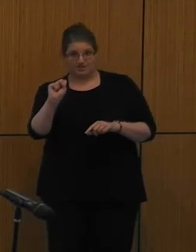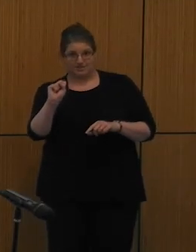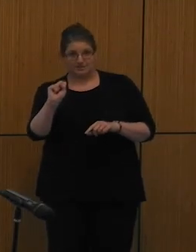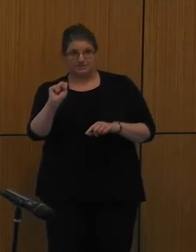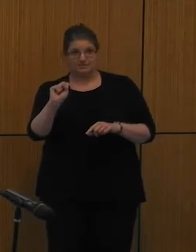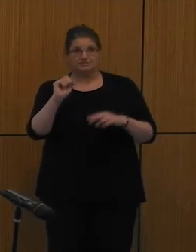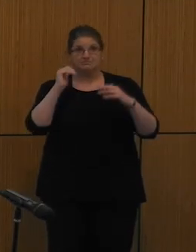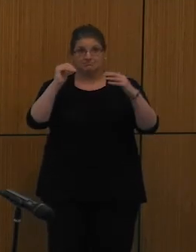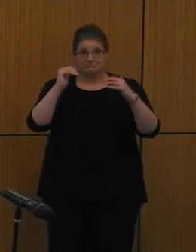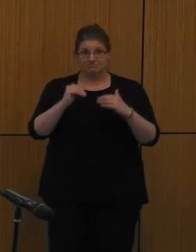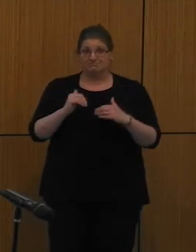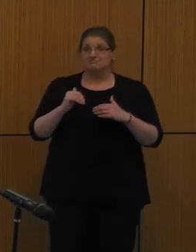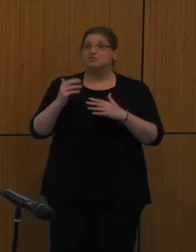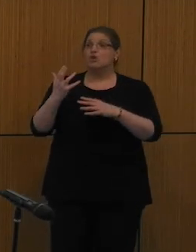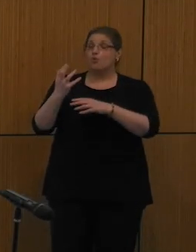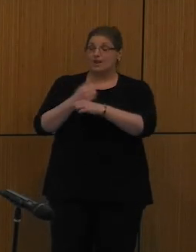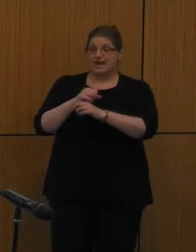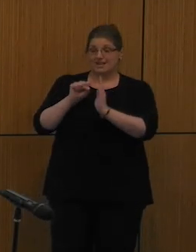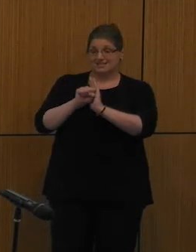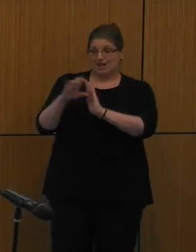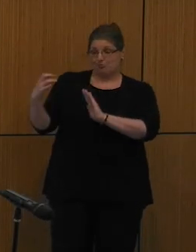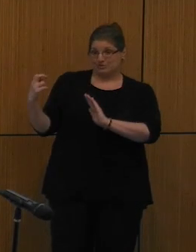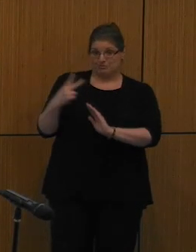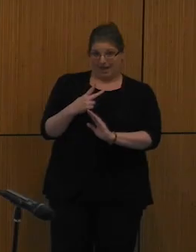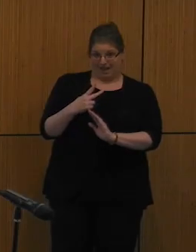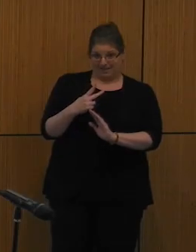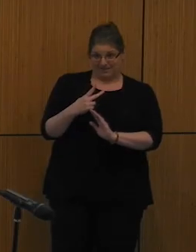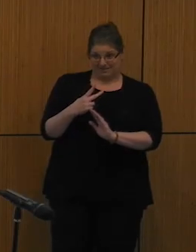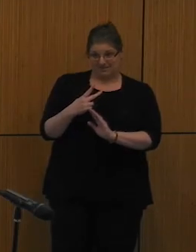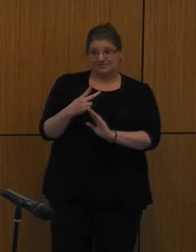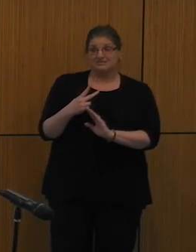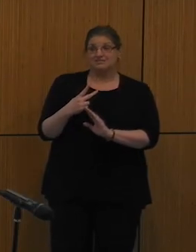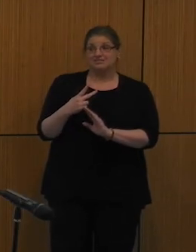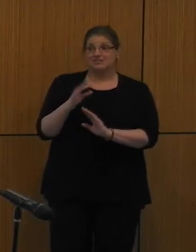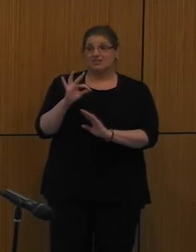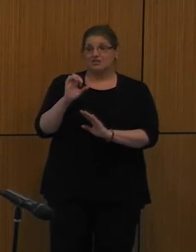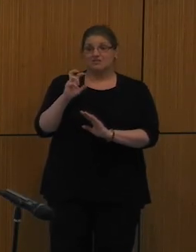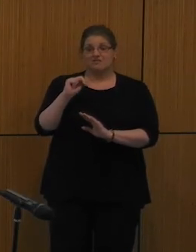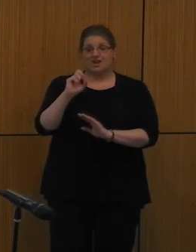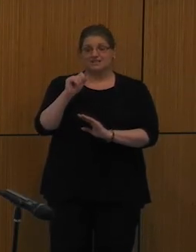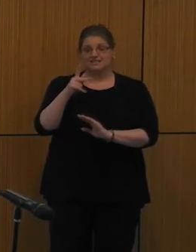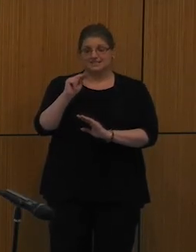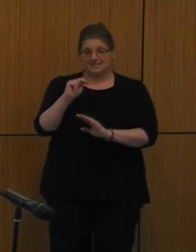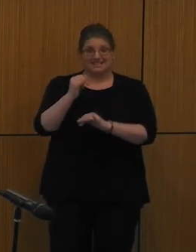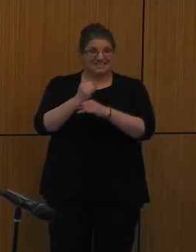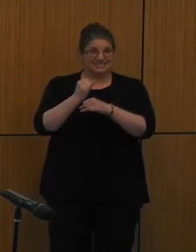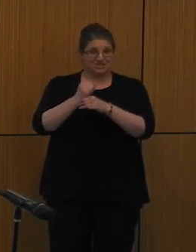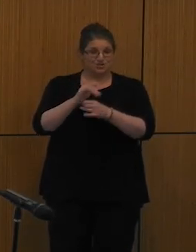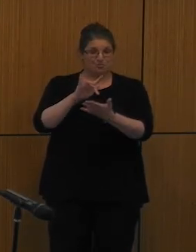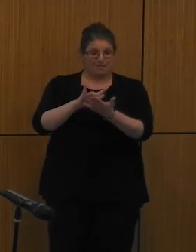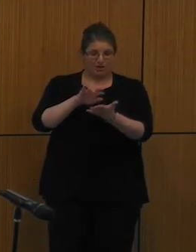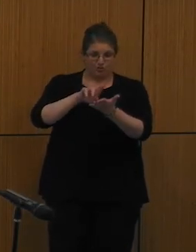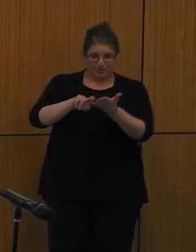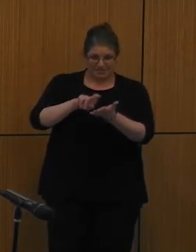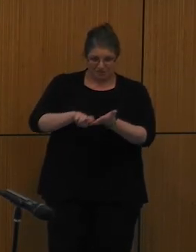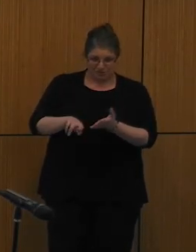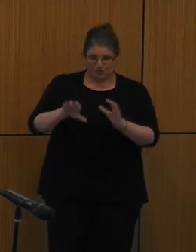Those samples come back to Feinstein, the Feinstein Institute for Medical Research, where we do some immunohistochemistry staining.